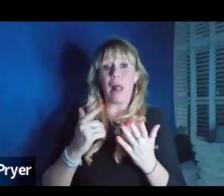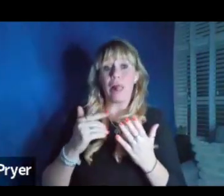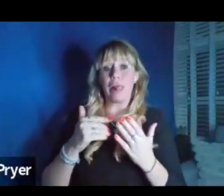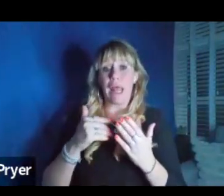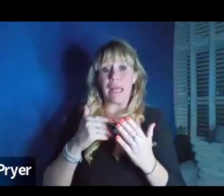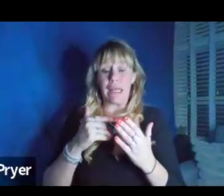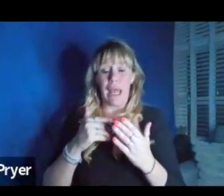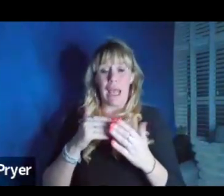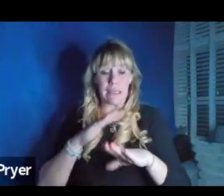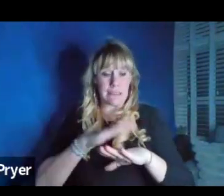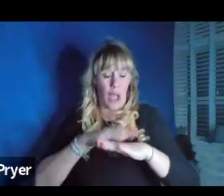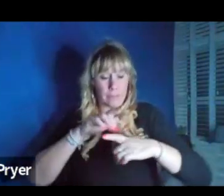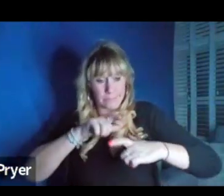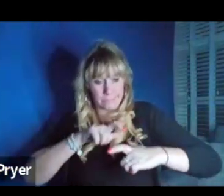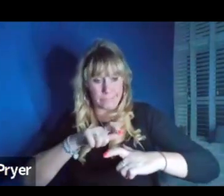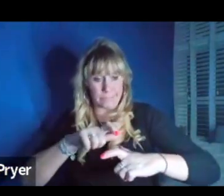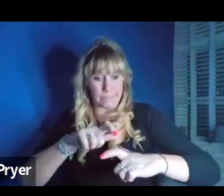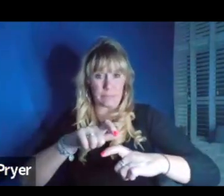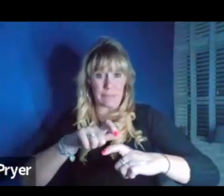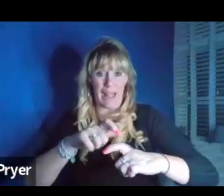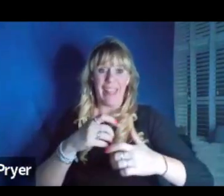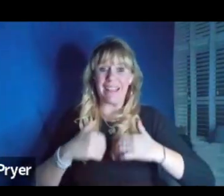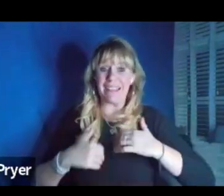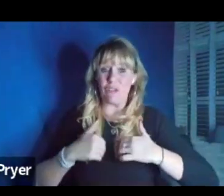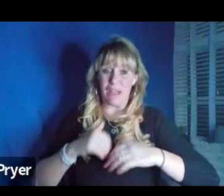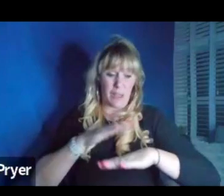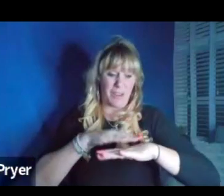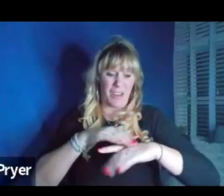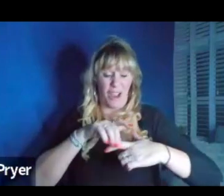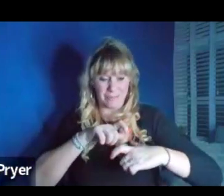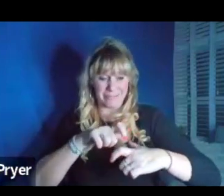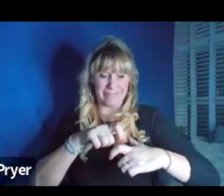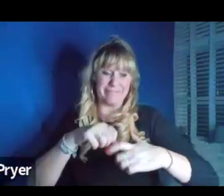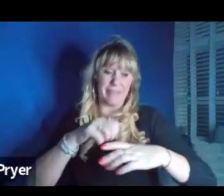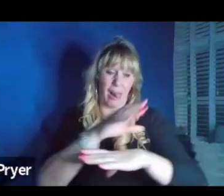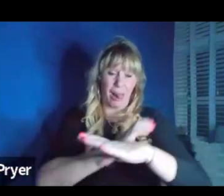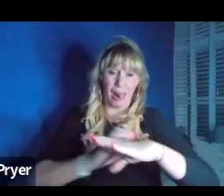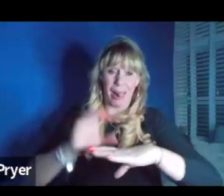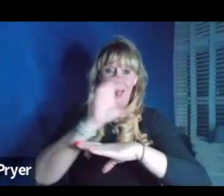and this is the interesting thing with time going by, is that now I think it's quite acceptable again,